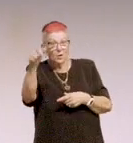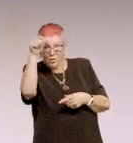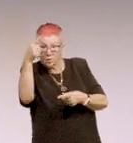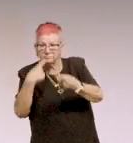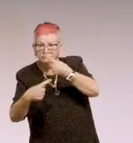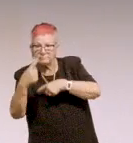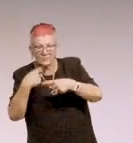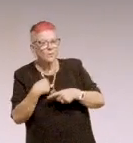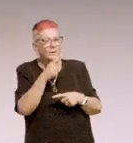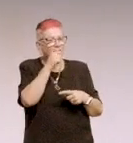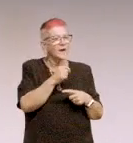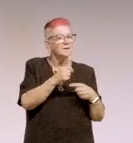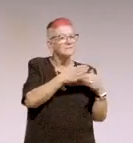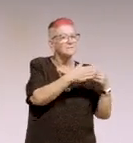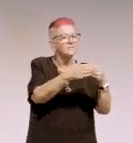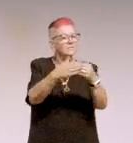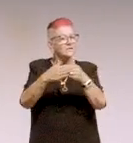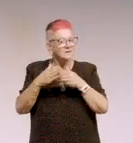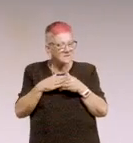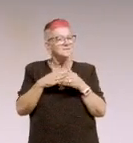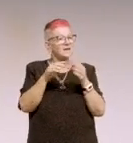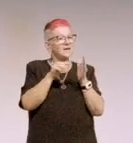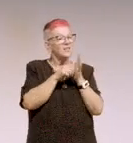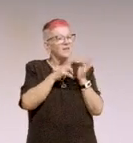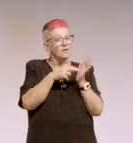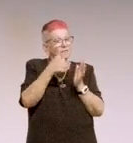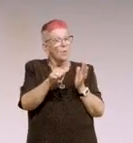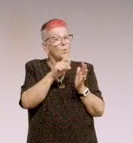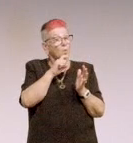You can get all the exceptions from actual users.